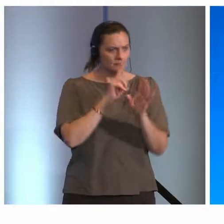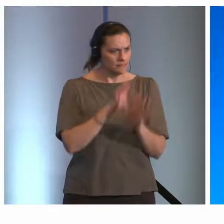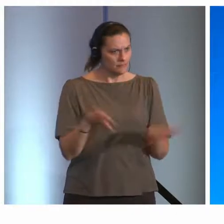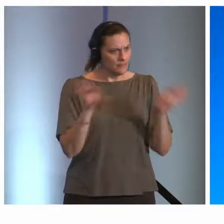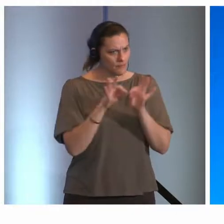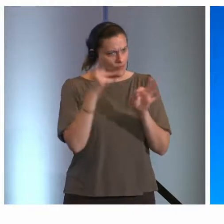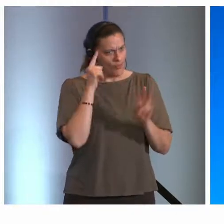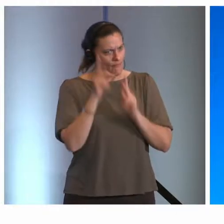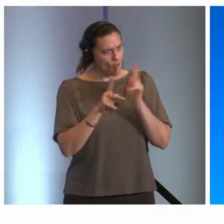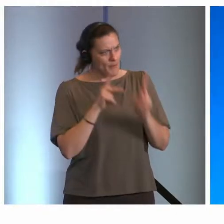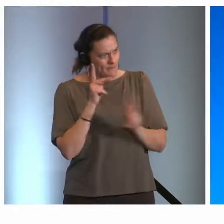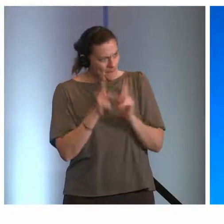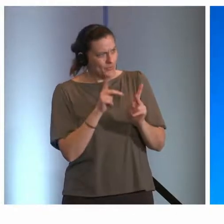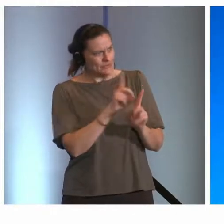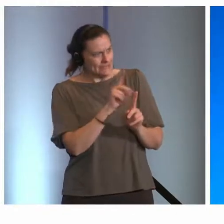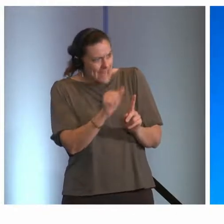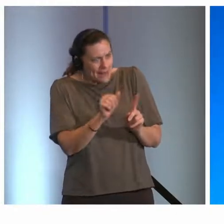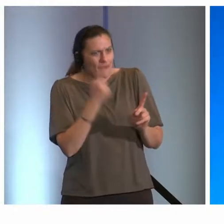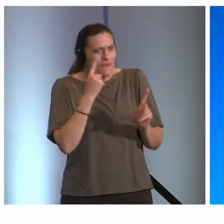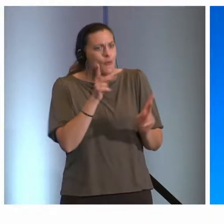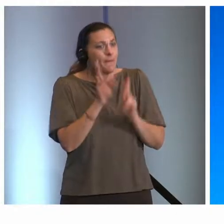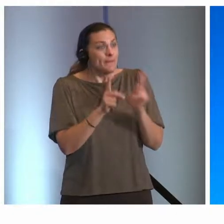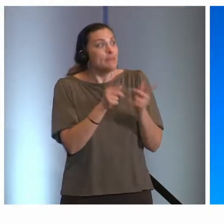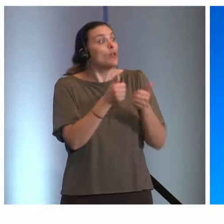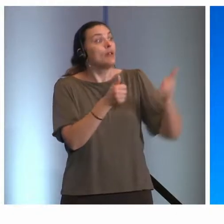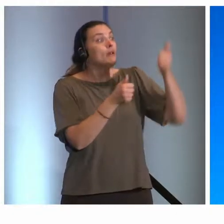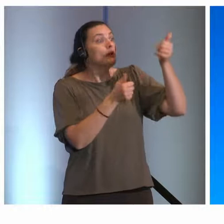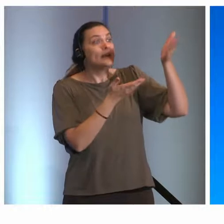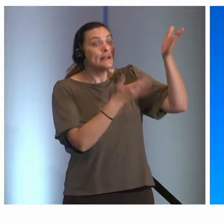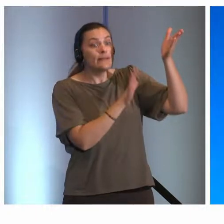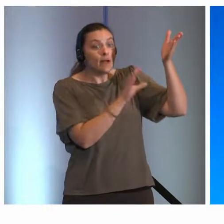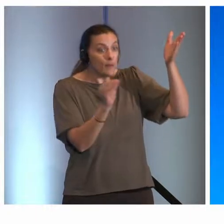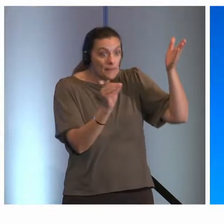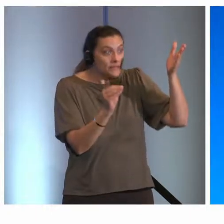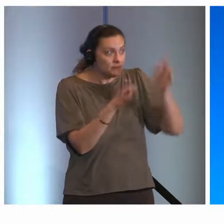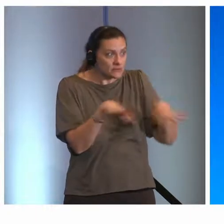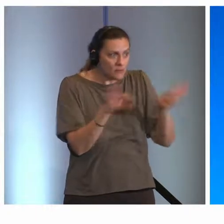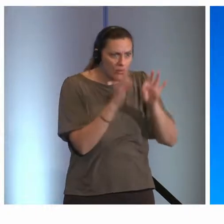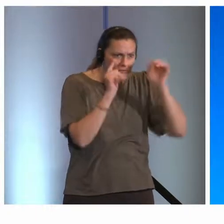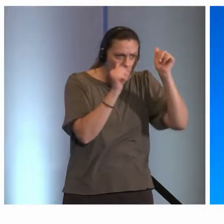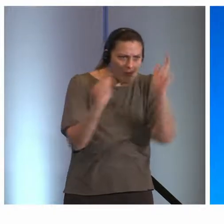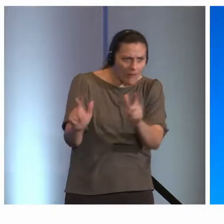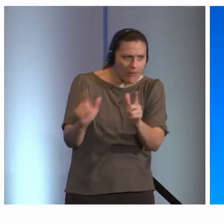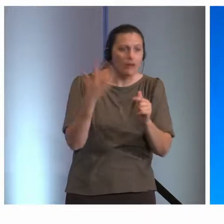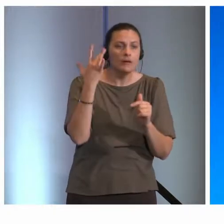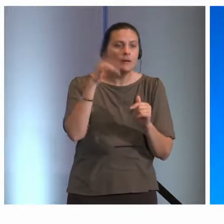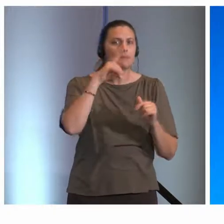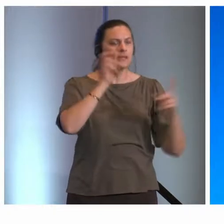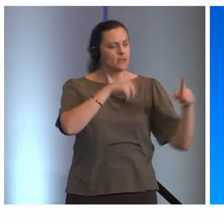important for the voice of disabled executives and employees inside the Company because you work so hard, and